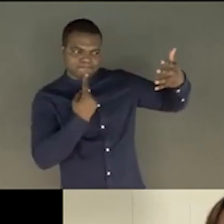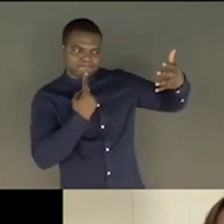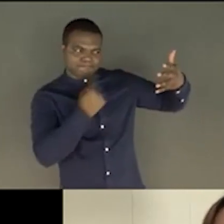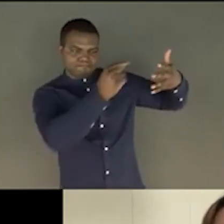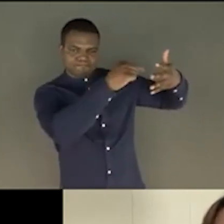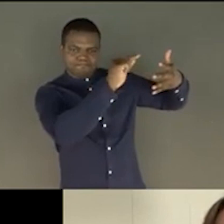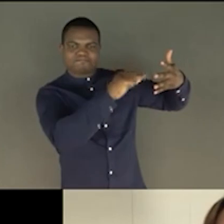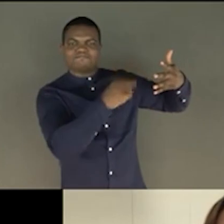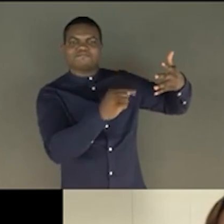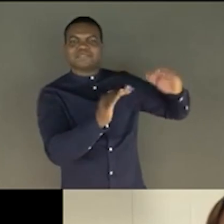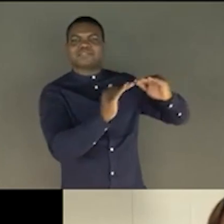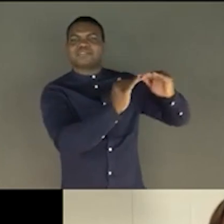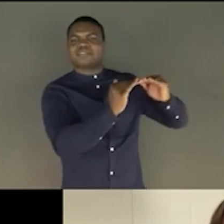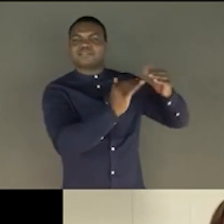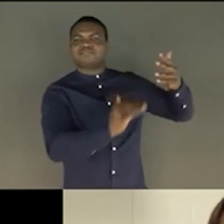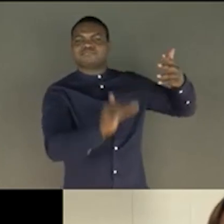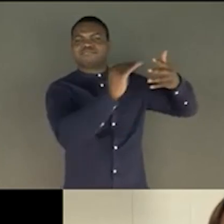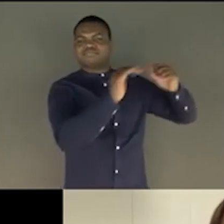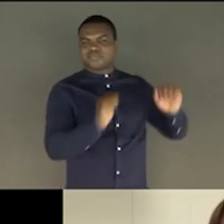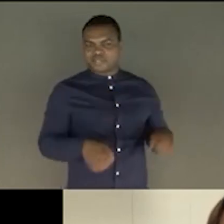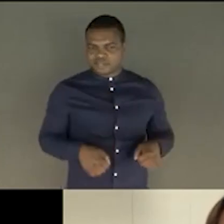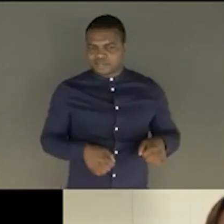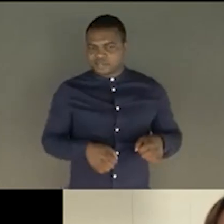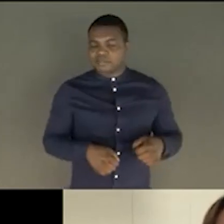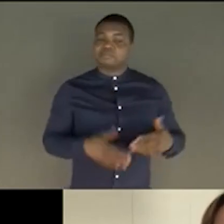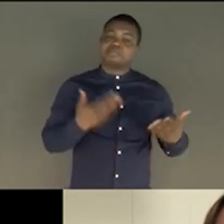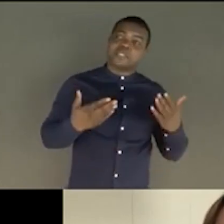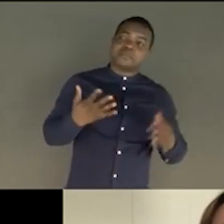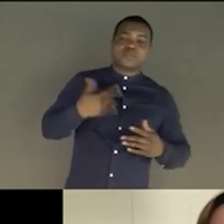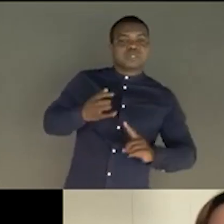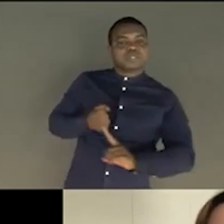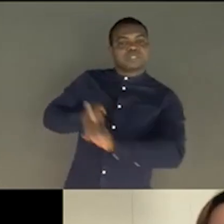I usually pride myself with being timely and it's already 1 minute past 230,